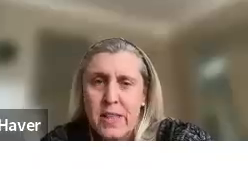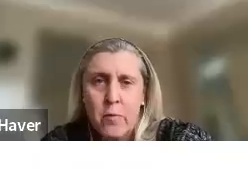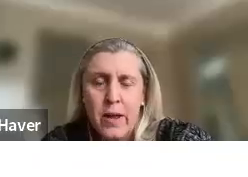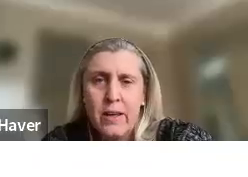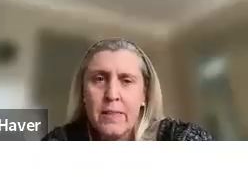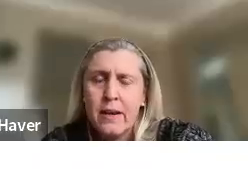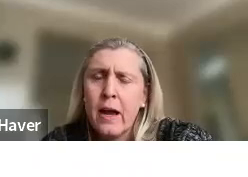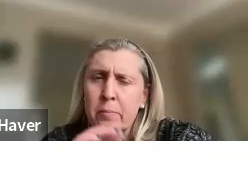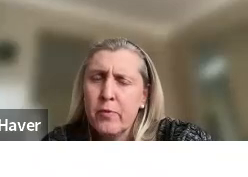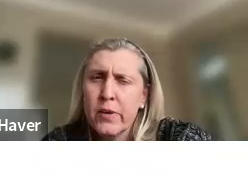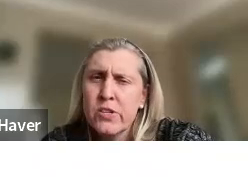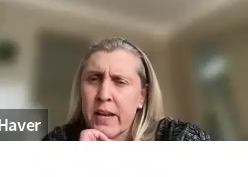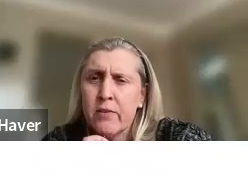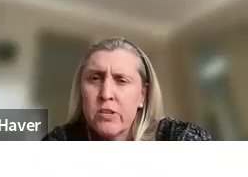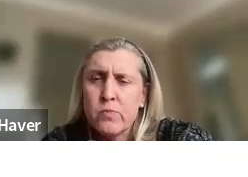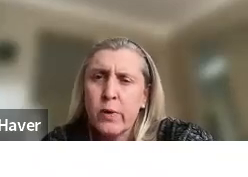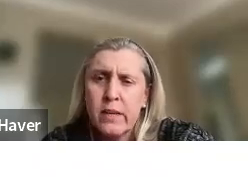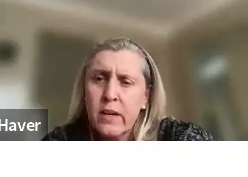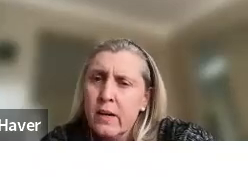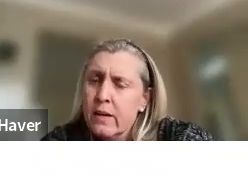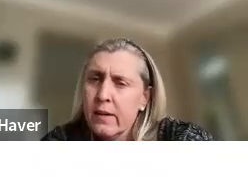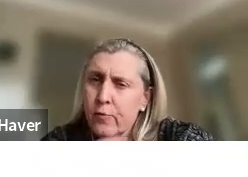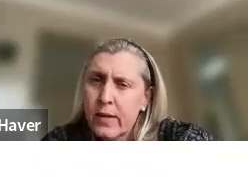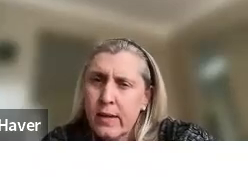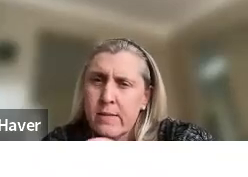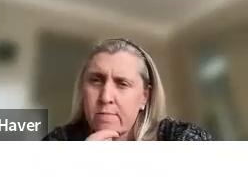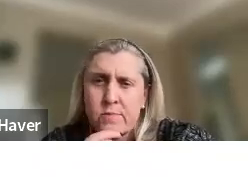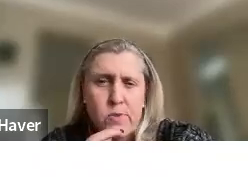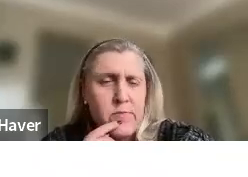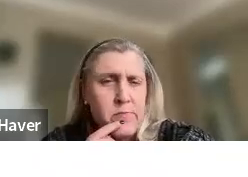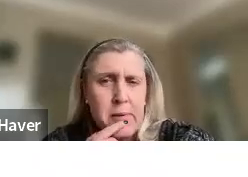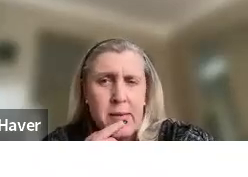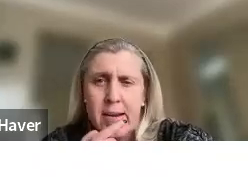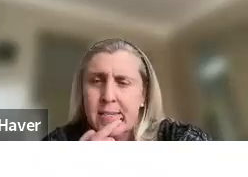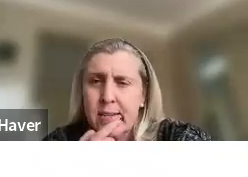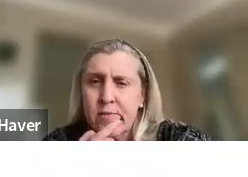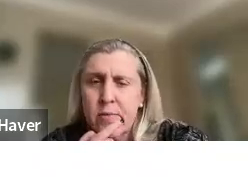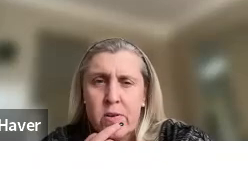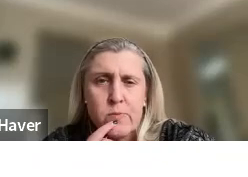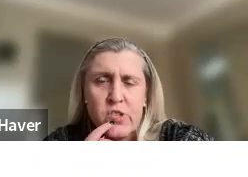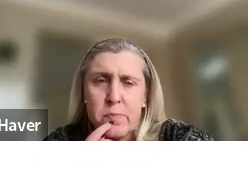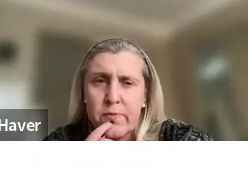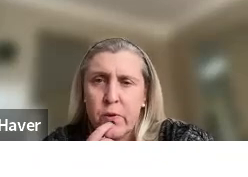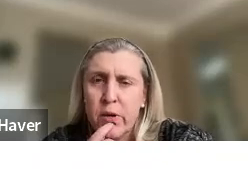Yeah. This is amber. Yeah, Sierra, if you wanna add up, and I think you have a question to kind of pose to the group, and then we can also kind of start jumping in. You can also kind of start jumping in do some conversation that way. Do some conversation that way, and then, before you do that, I have a question.